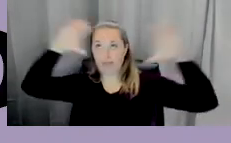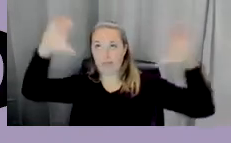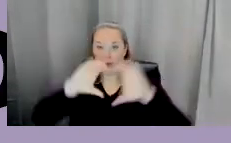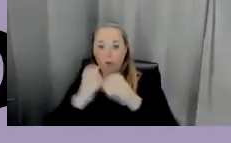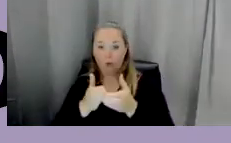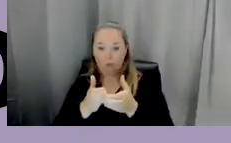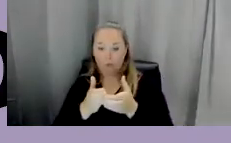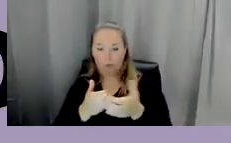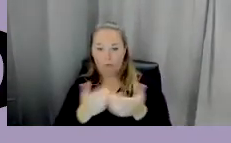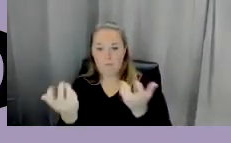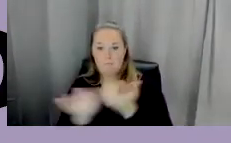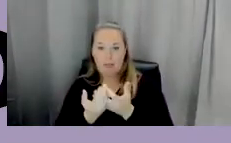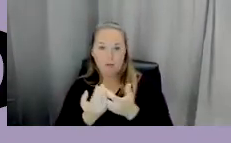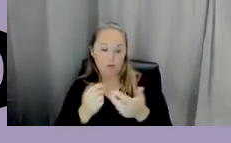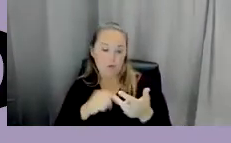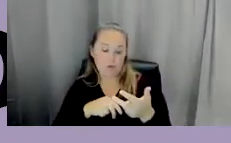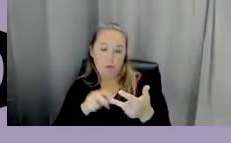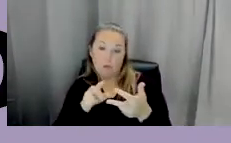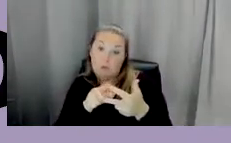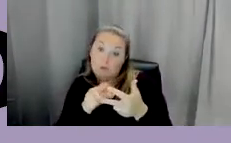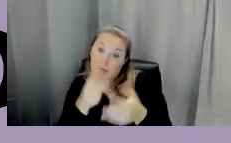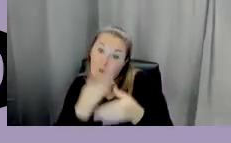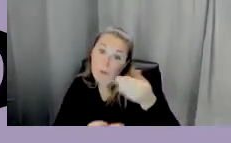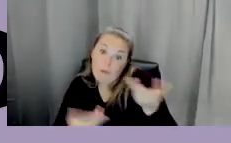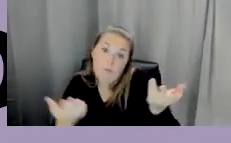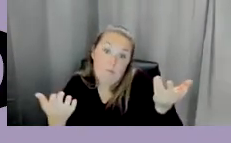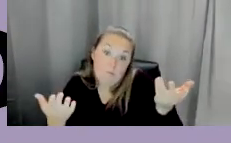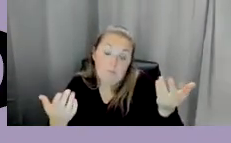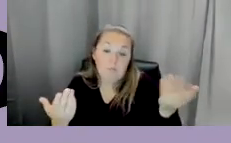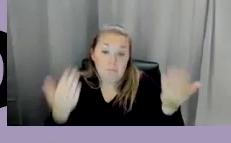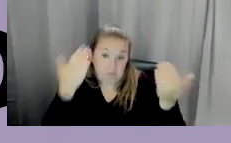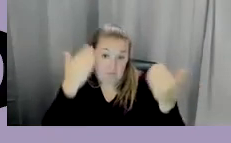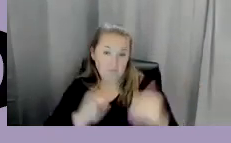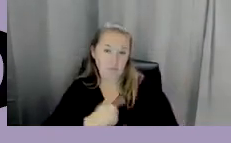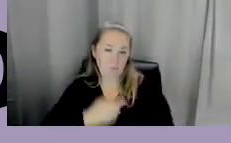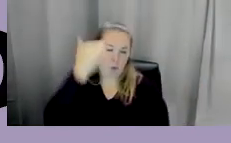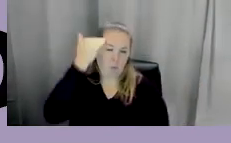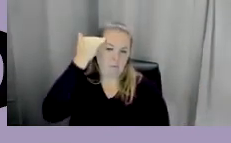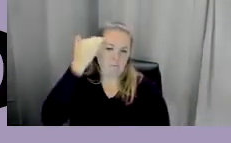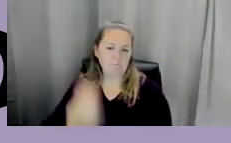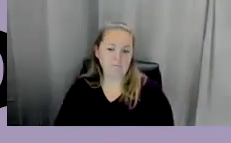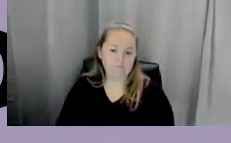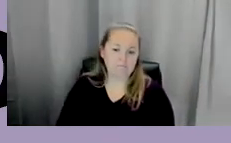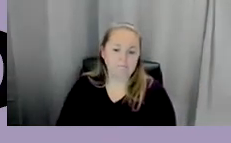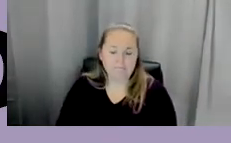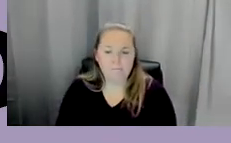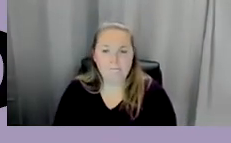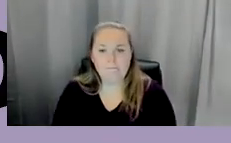WORLD MANY PEOPLE HAVE LIFE EXPERIENCES AND COMMUNITIES